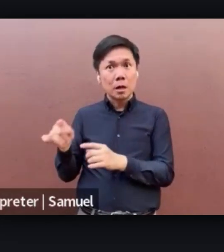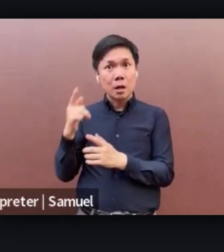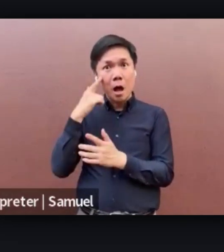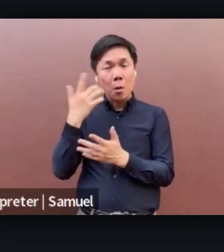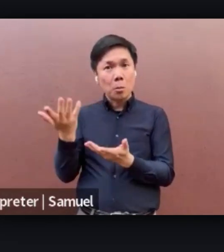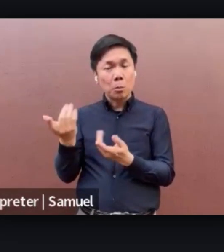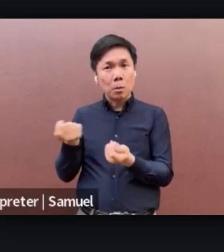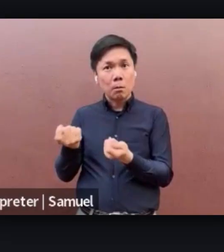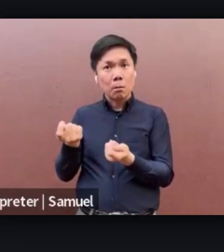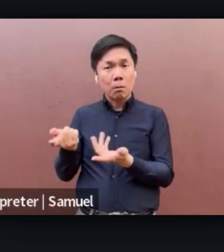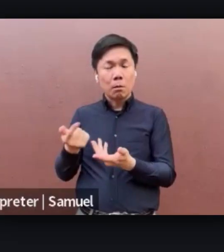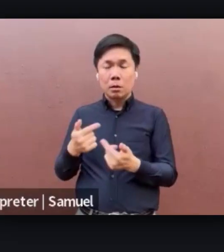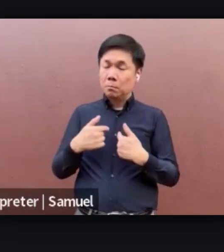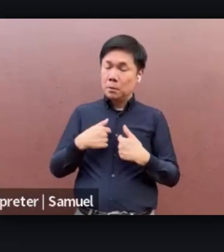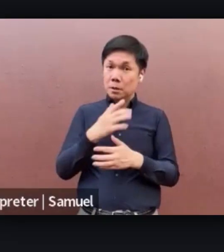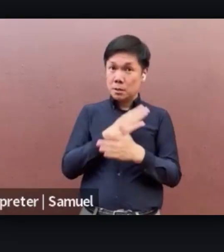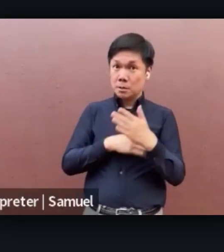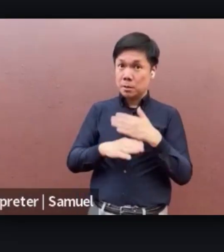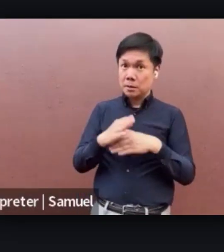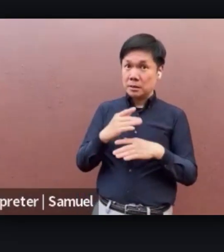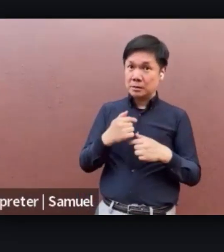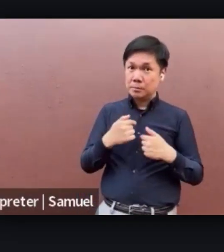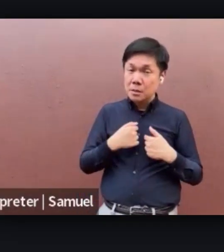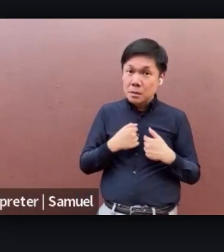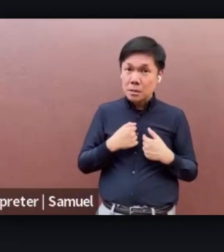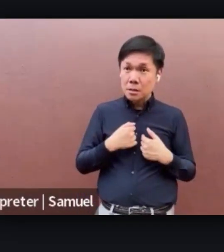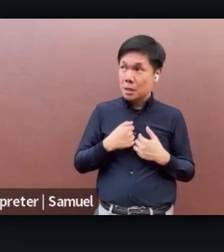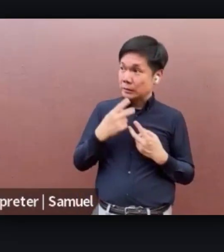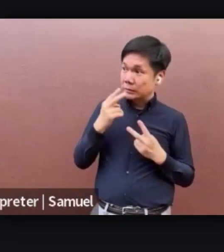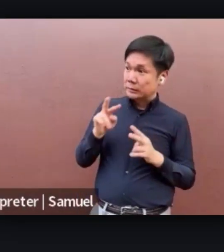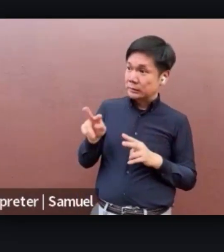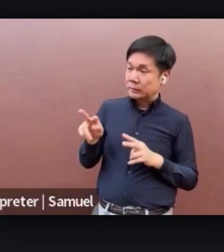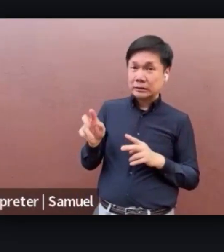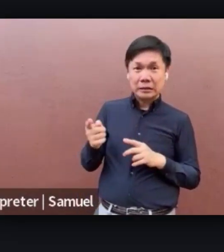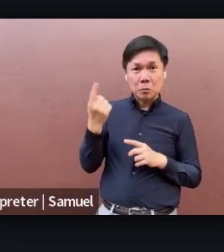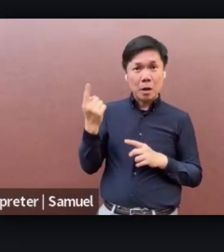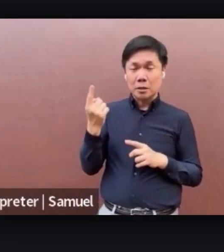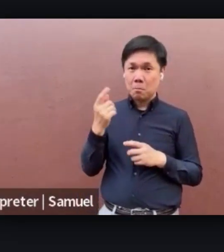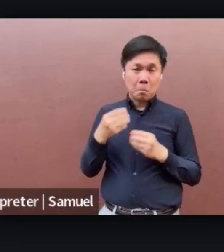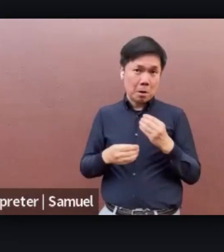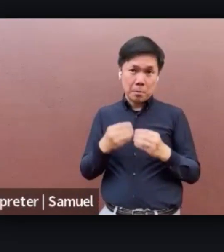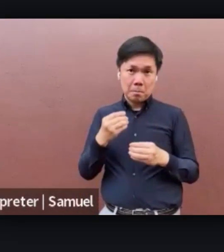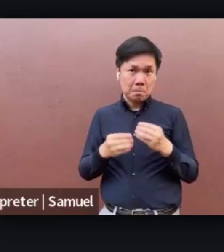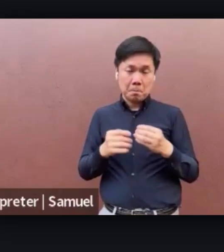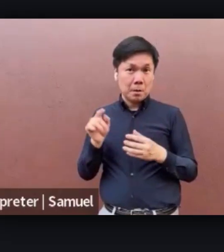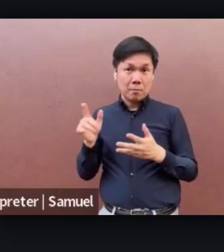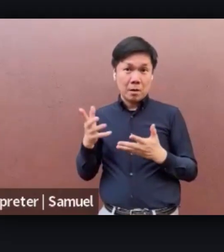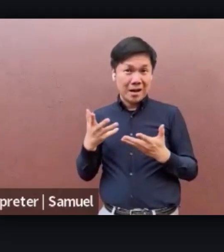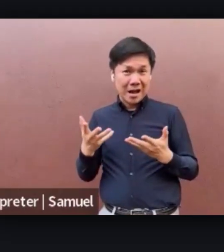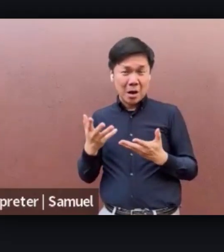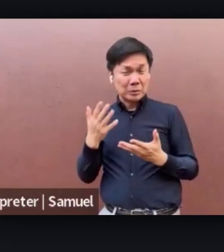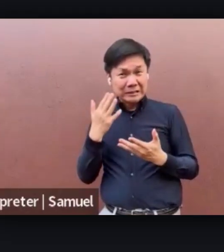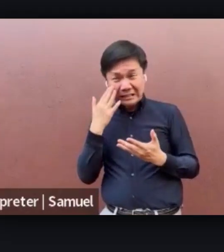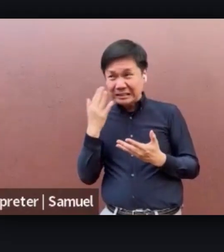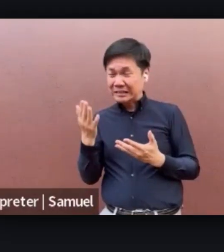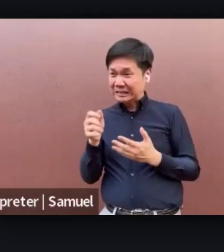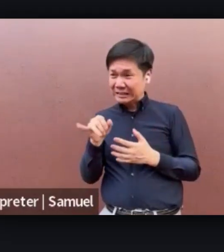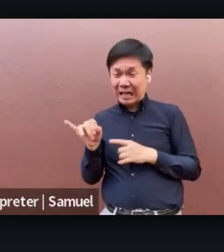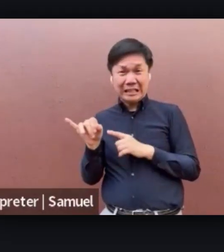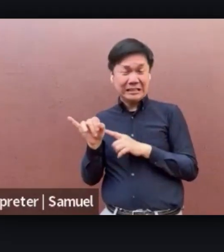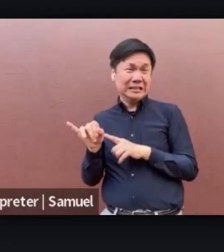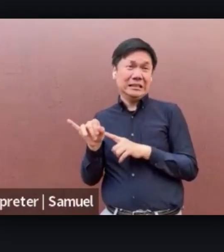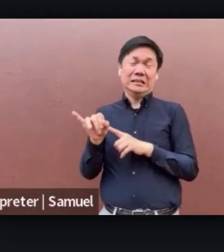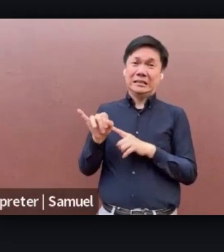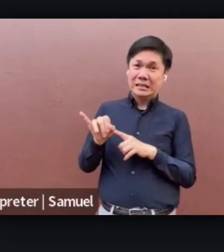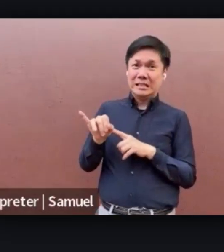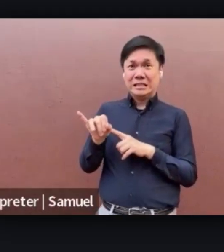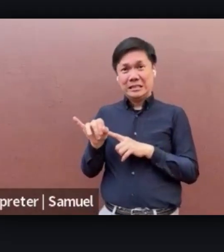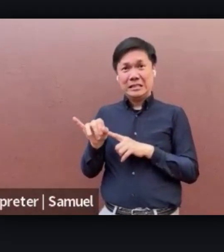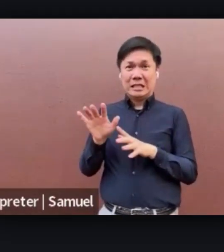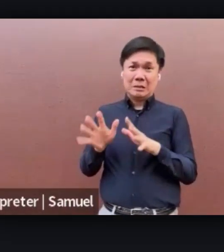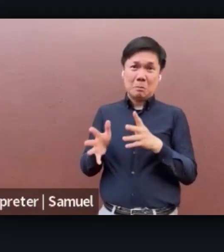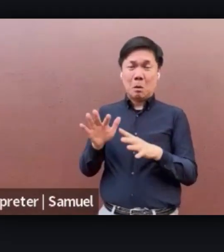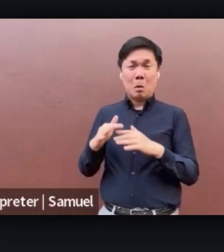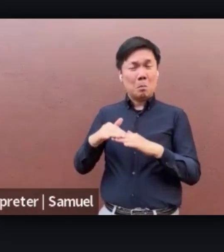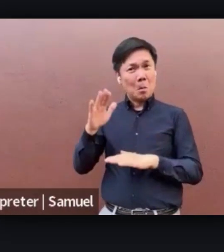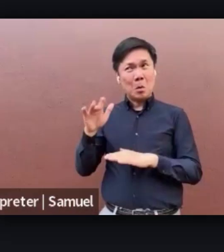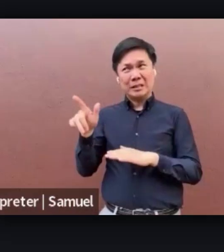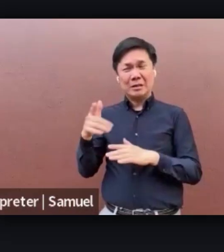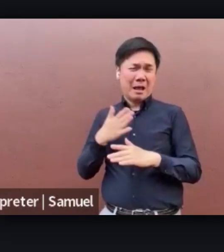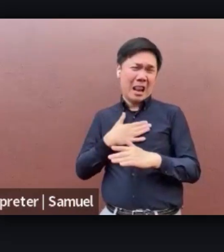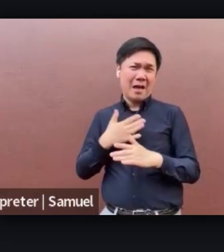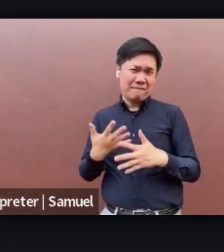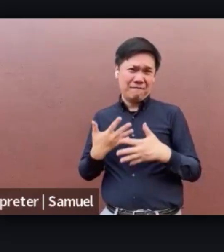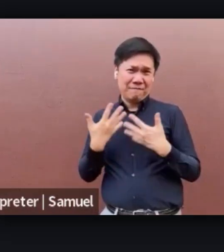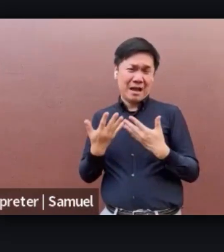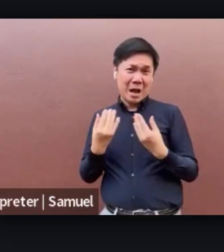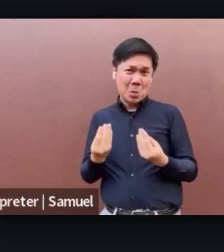As a person with disability, this is one of the concerns that stops me from using AI more and more